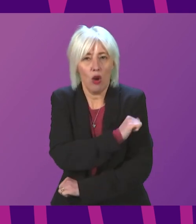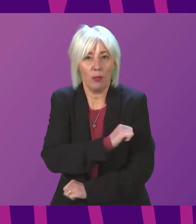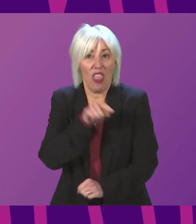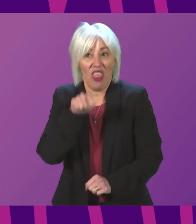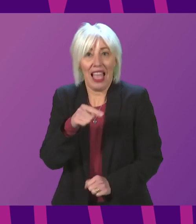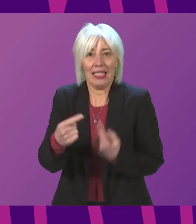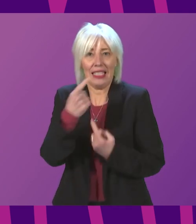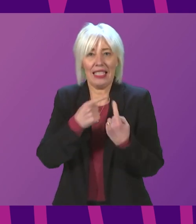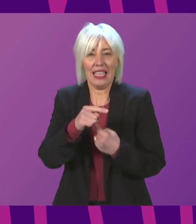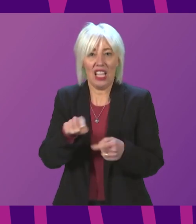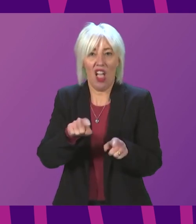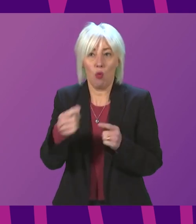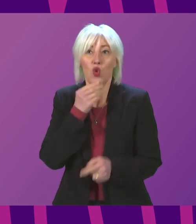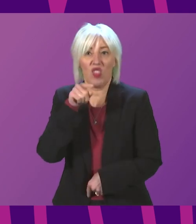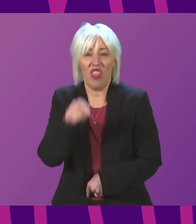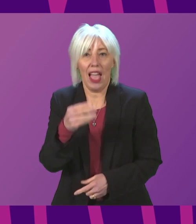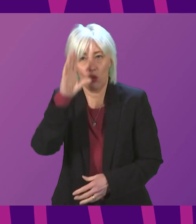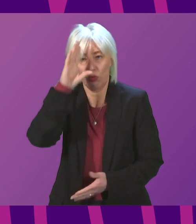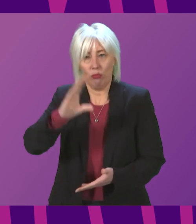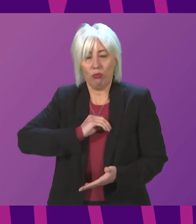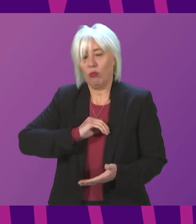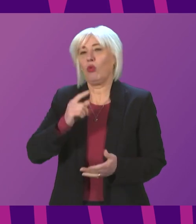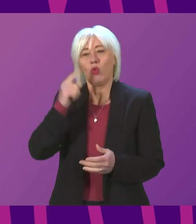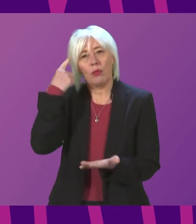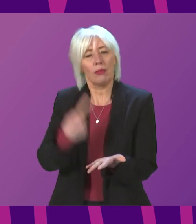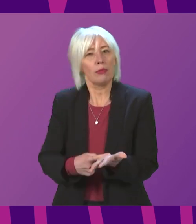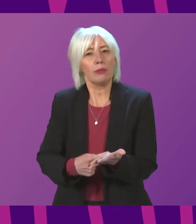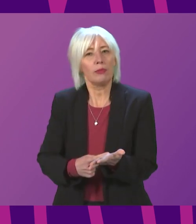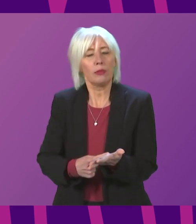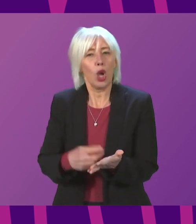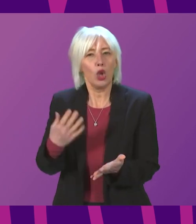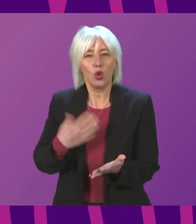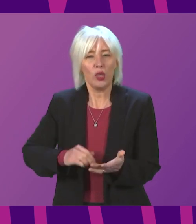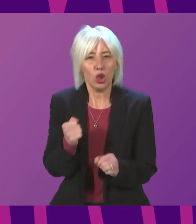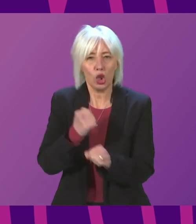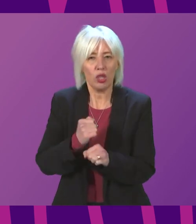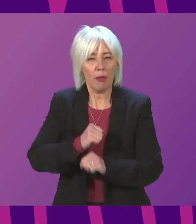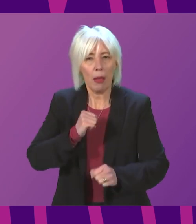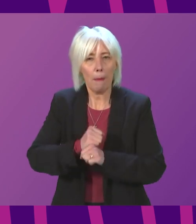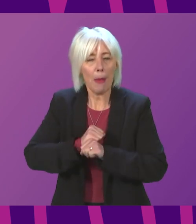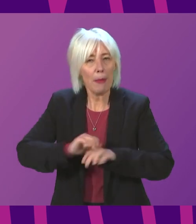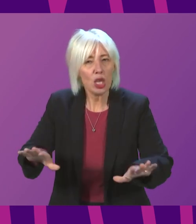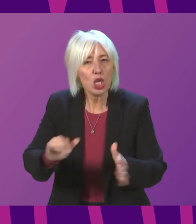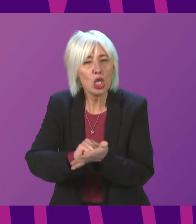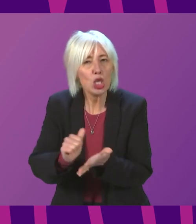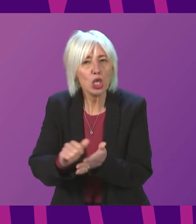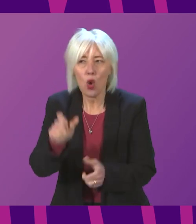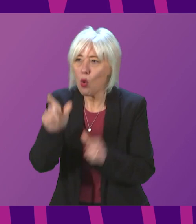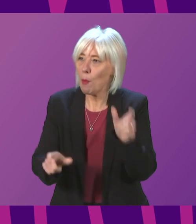that informs the decisions. Data about the increased transmissibility of omicron is also developing, which does not need the Scottish Government to publish it because it is published by people globally.